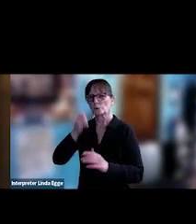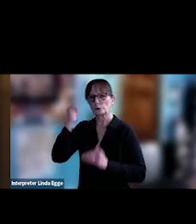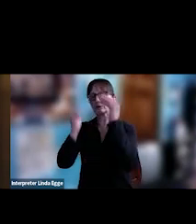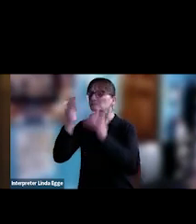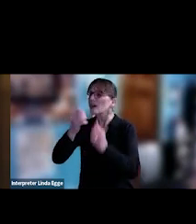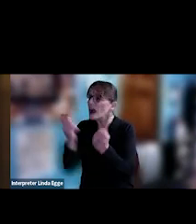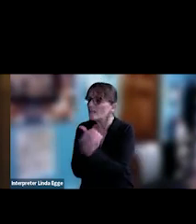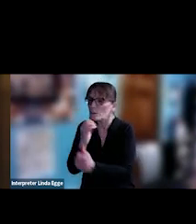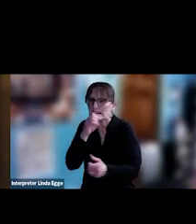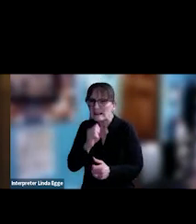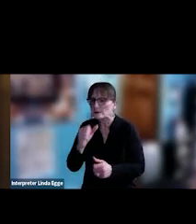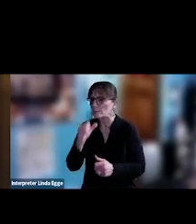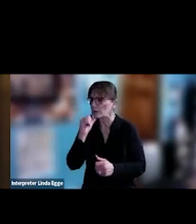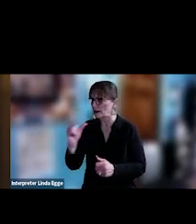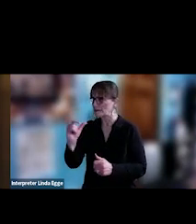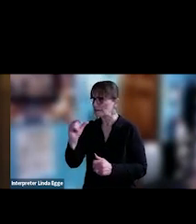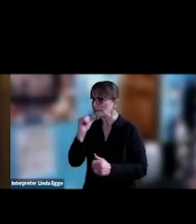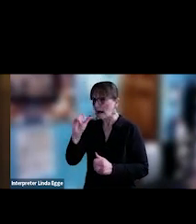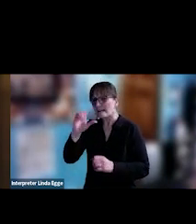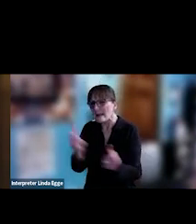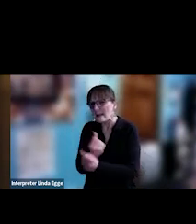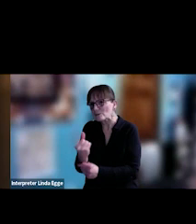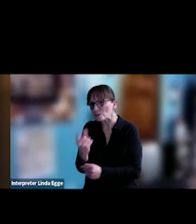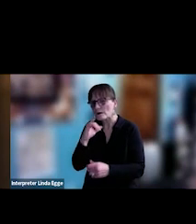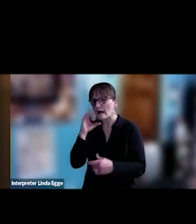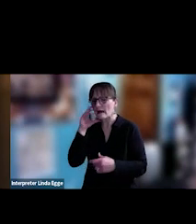but not everyone experiences ageism in the same way.